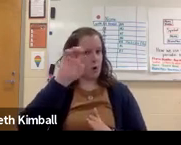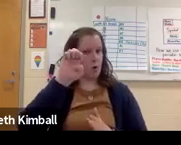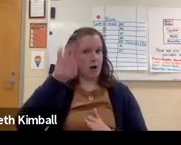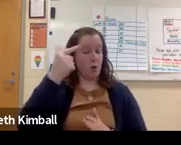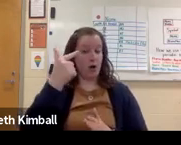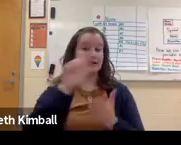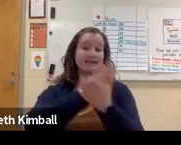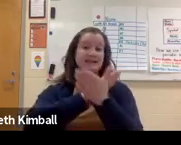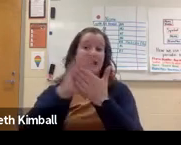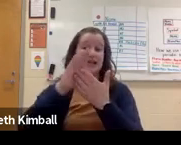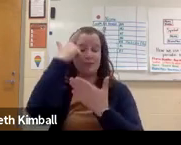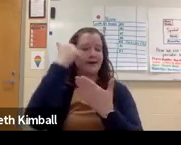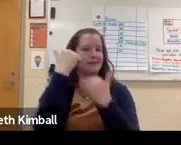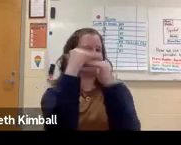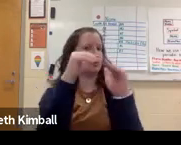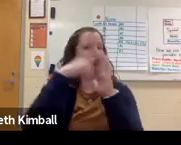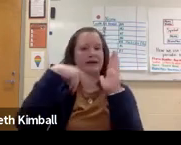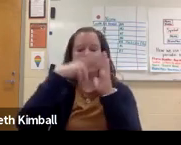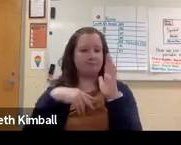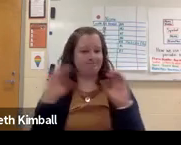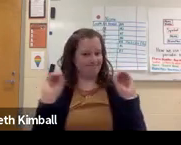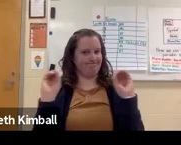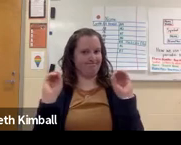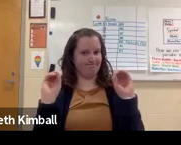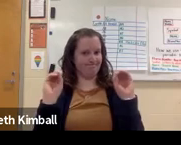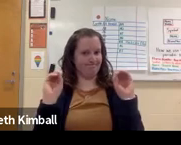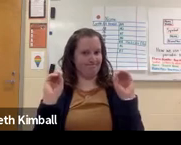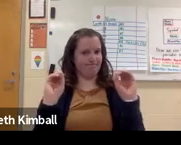in reading Code.org is a really nice program,